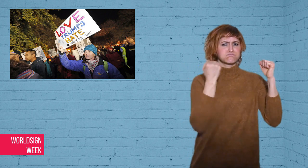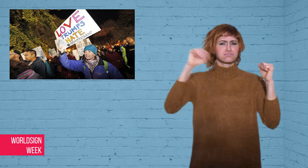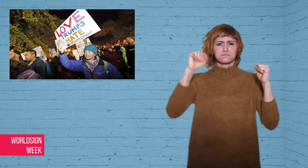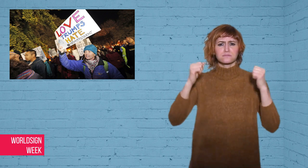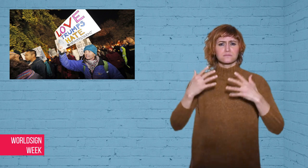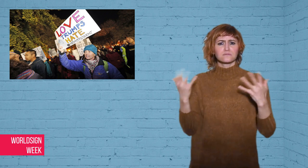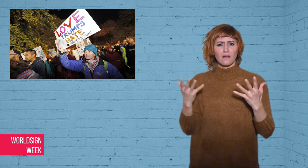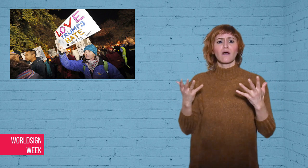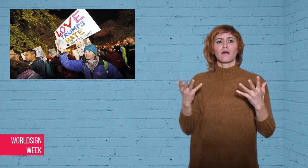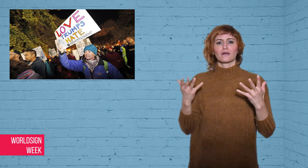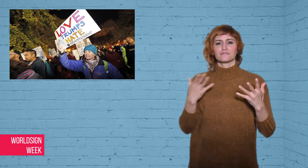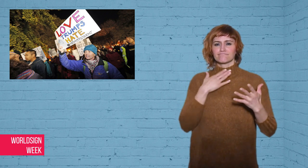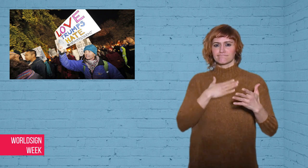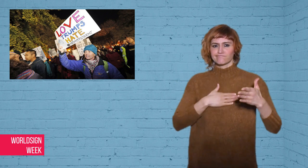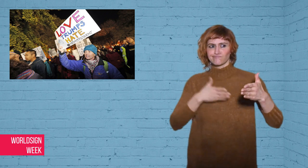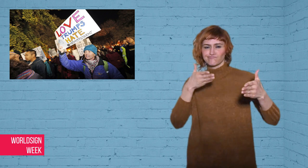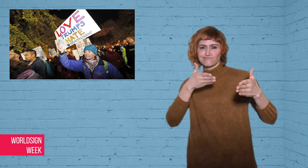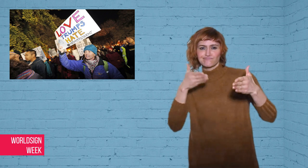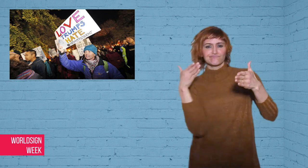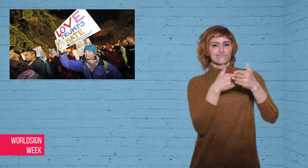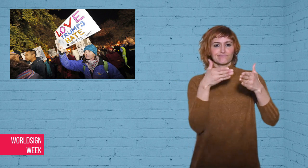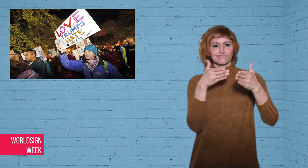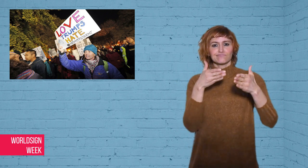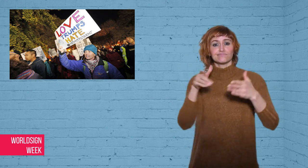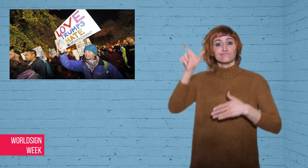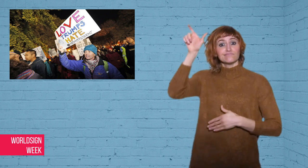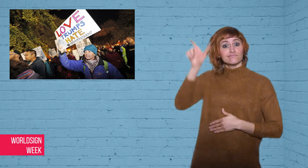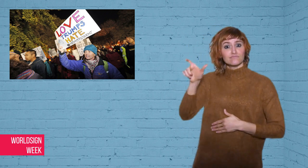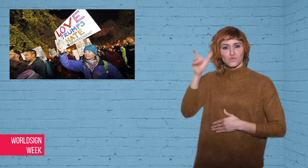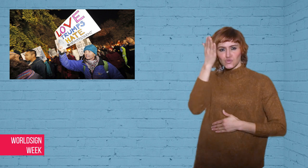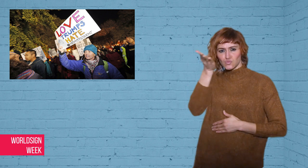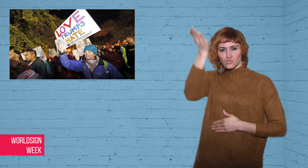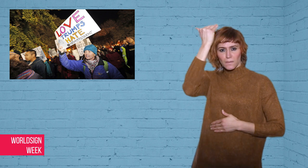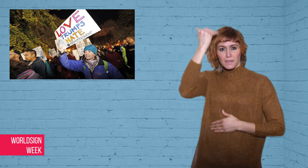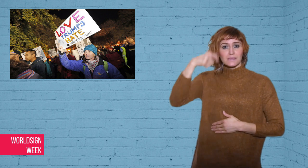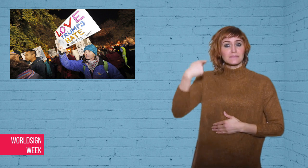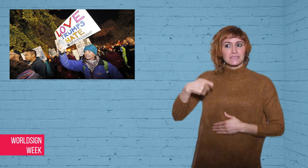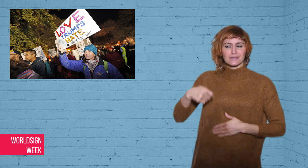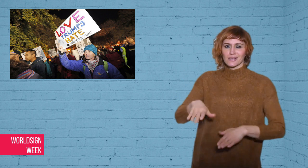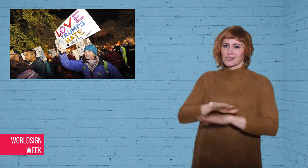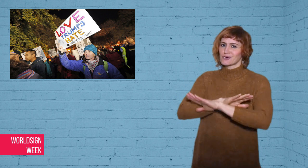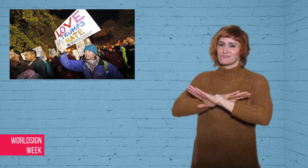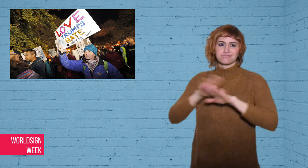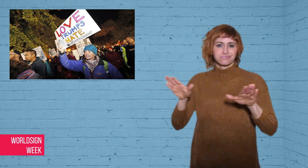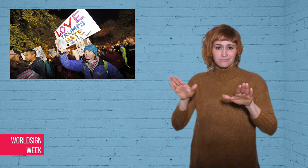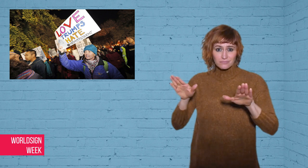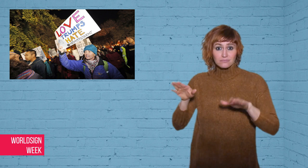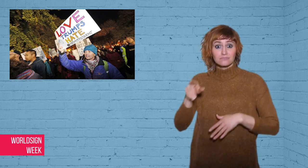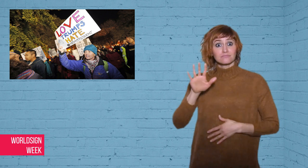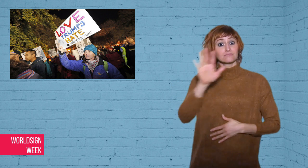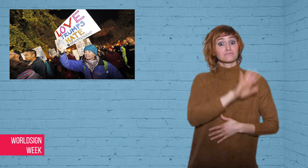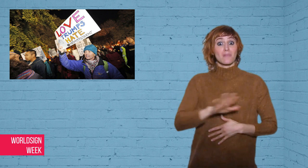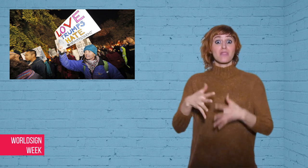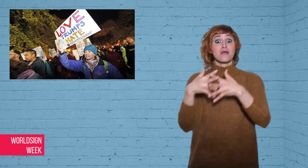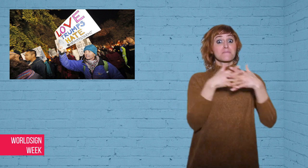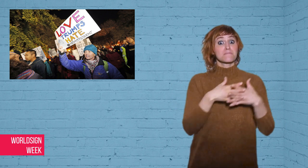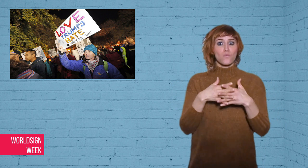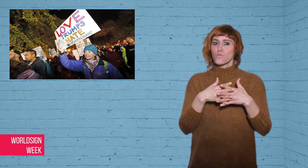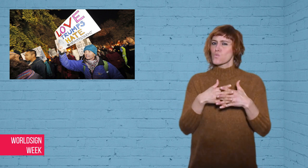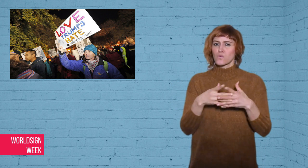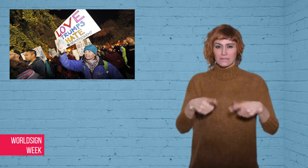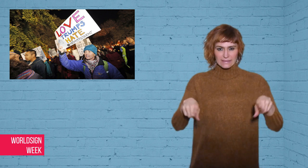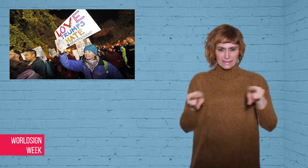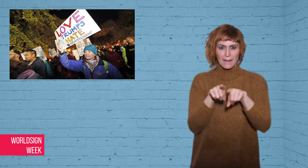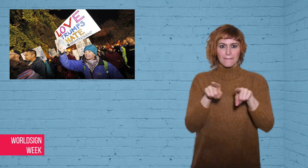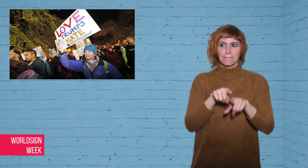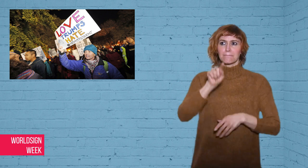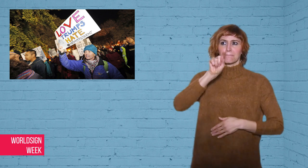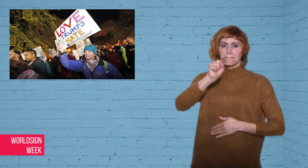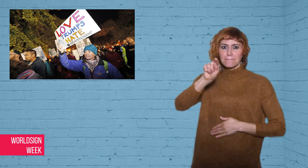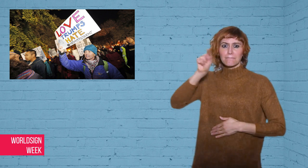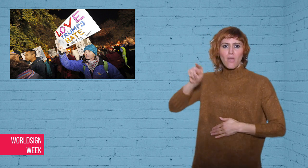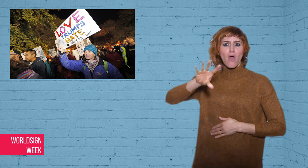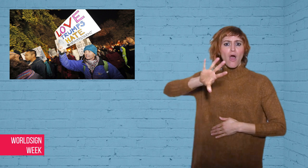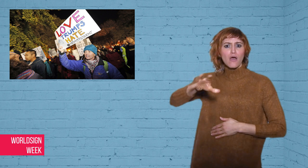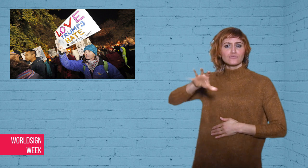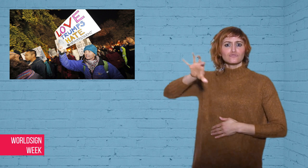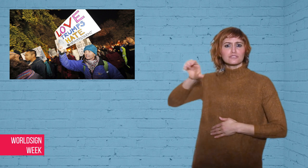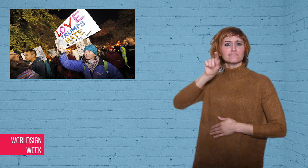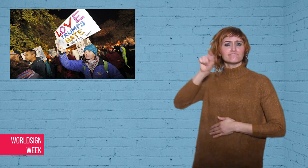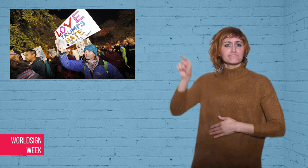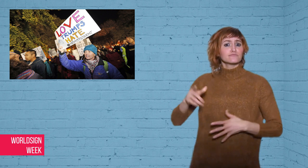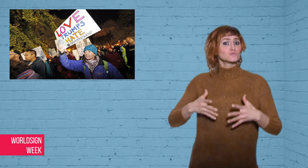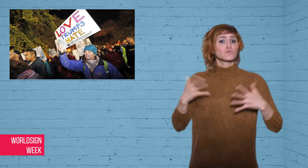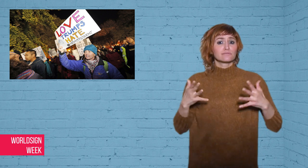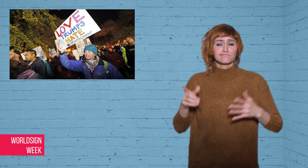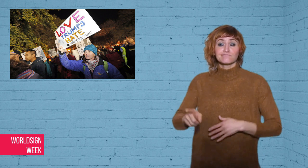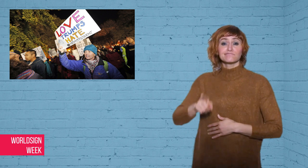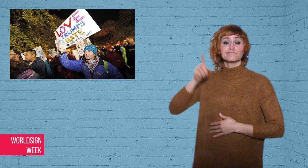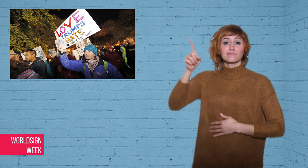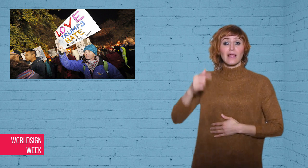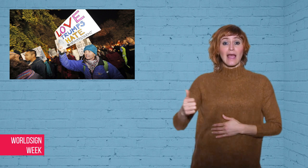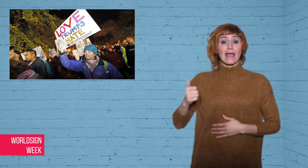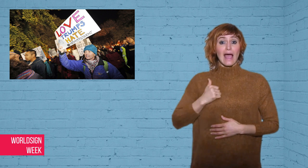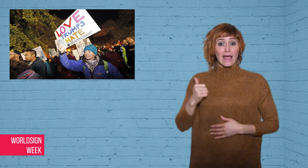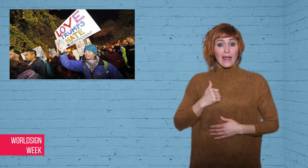Anti-Trump protests have occurred in several